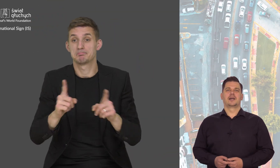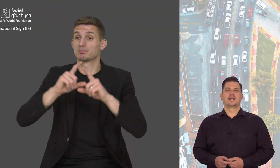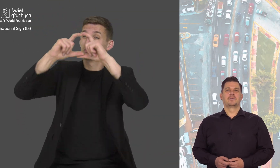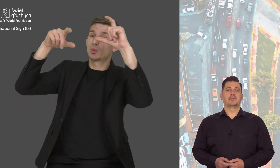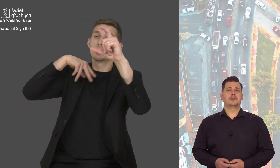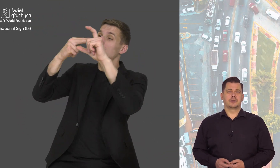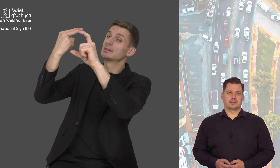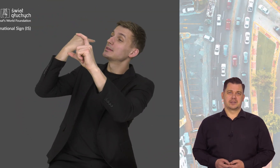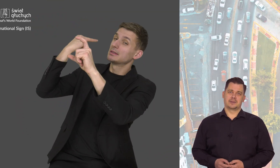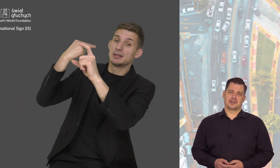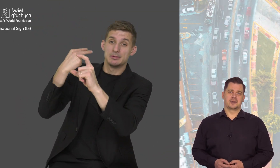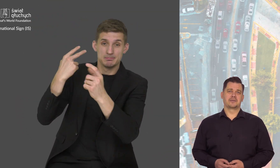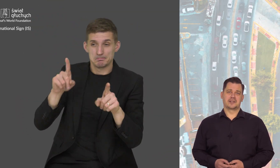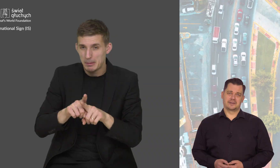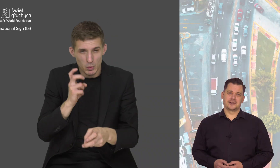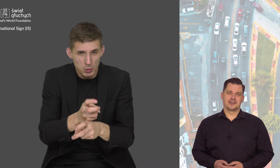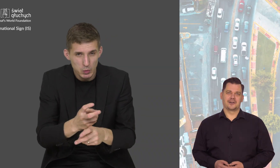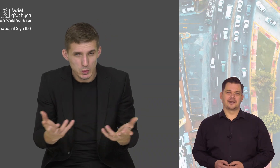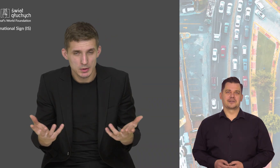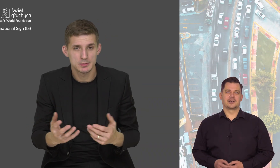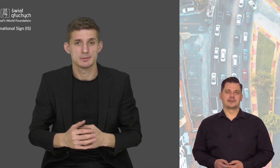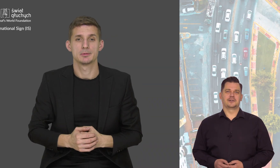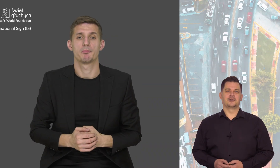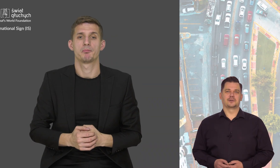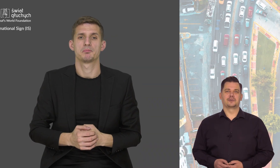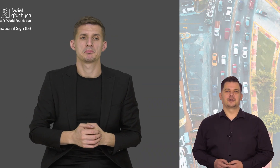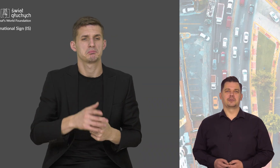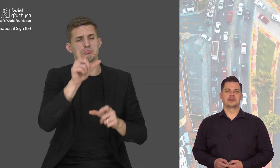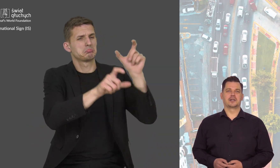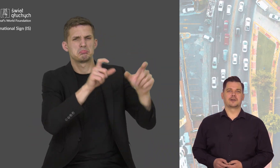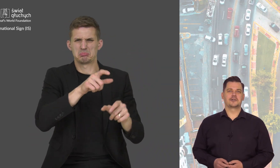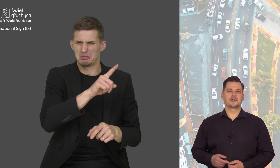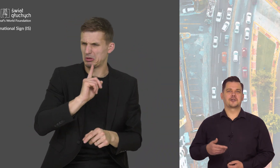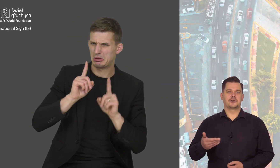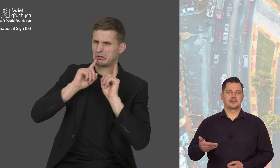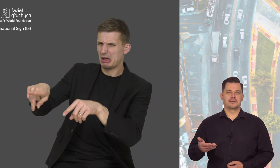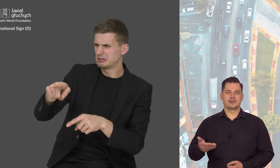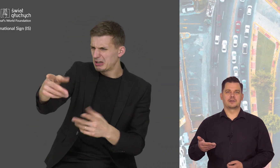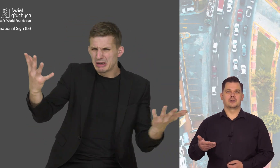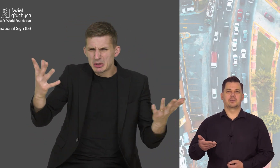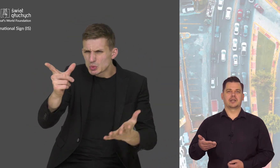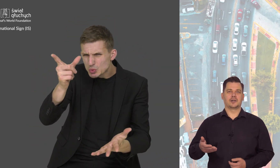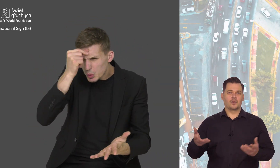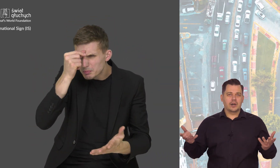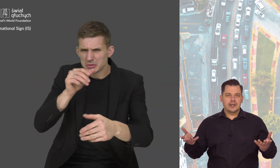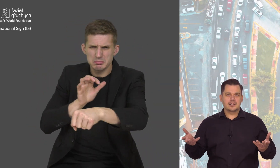Think about that before you honk, get angry, or scream, "Are you deaf?!" at another driver.